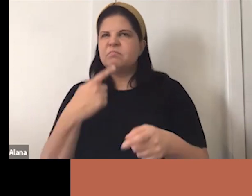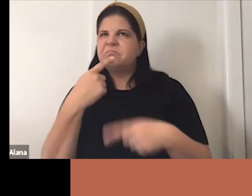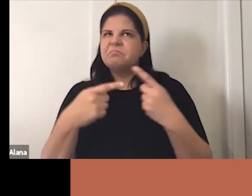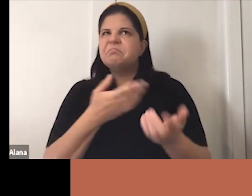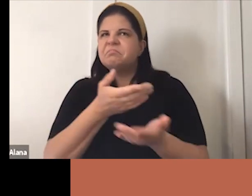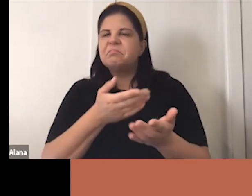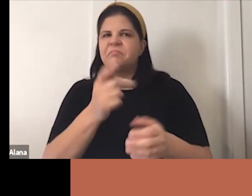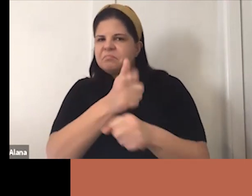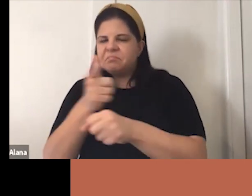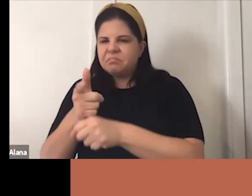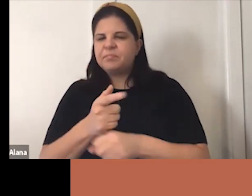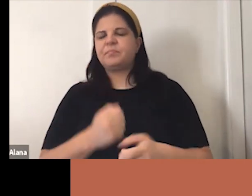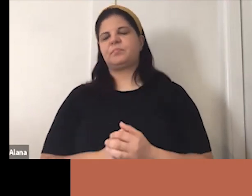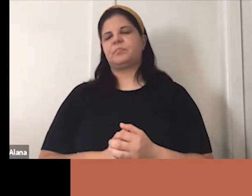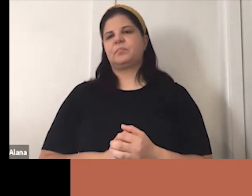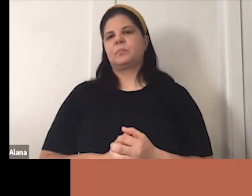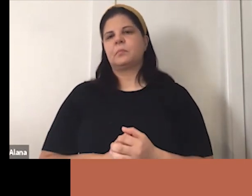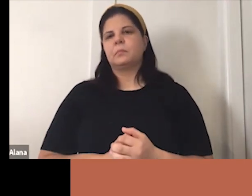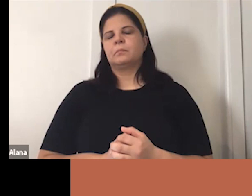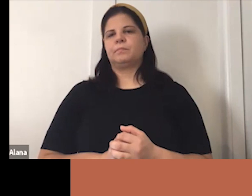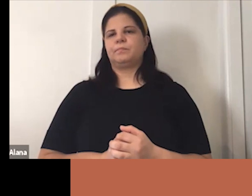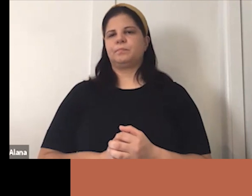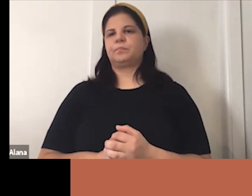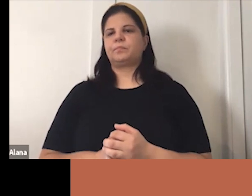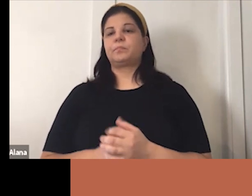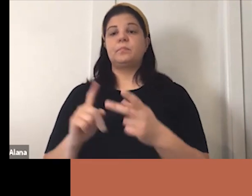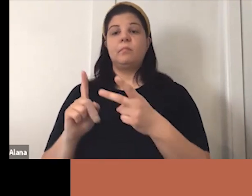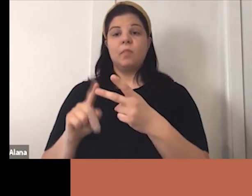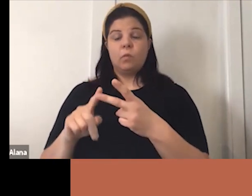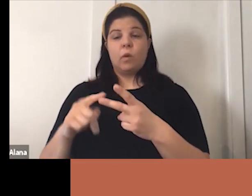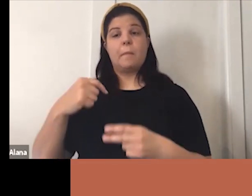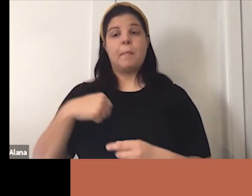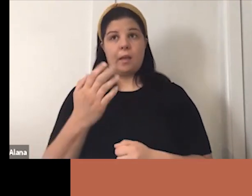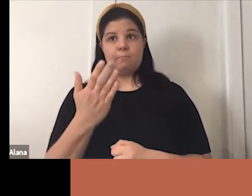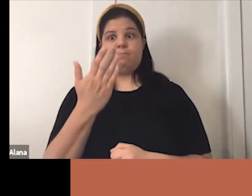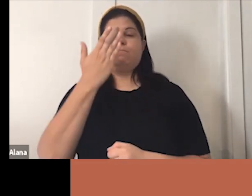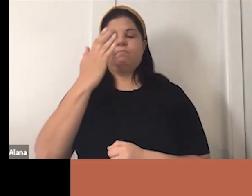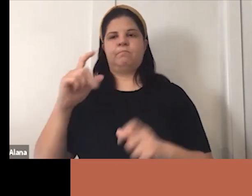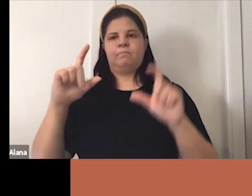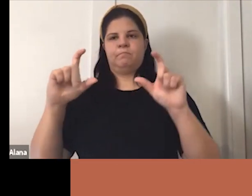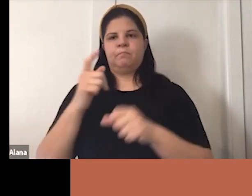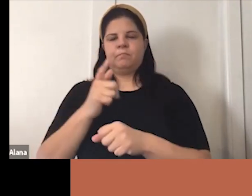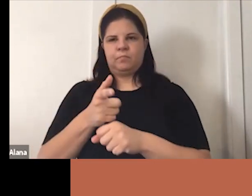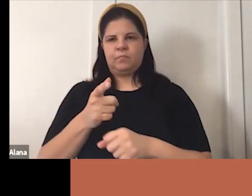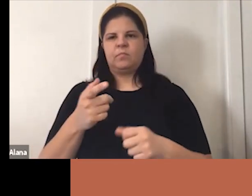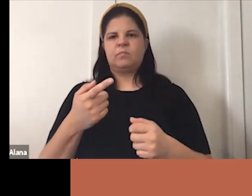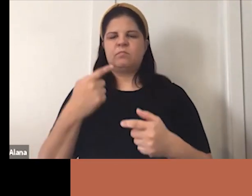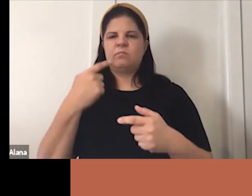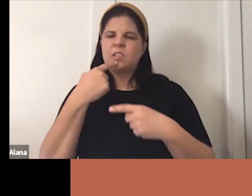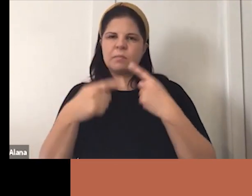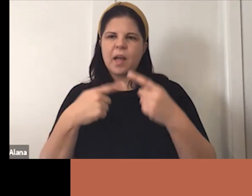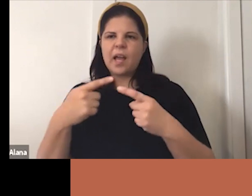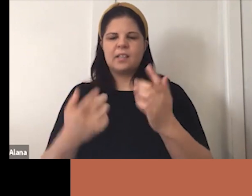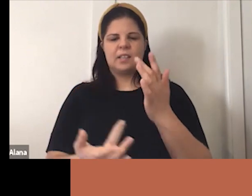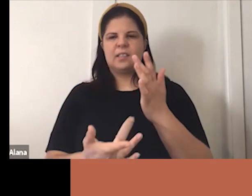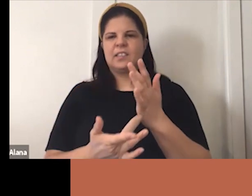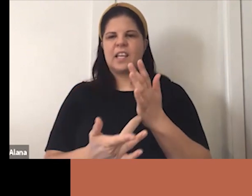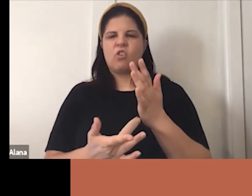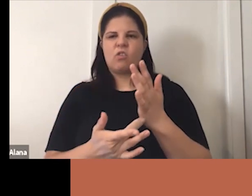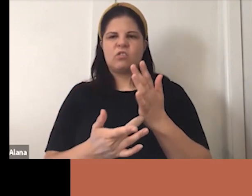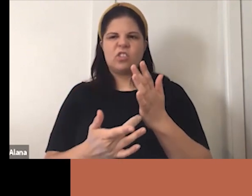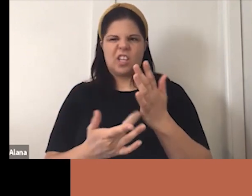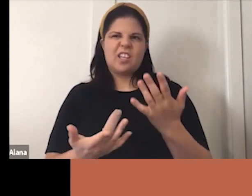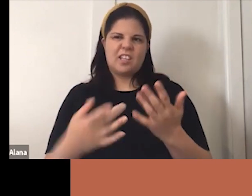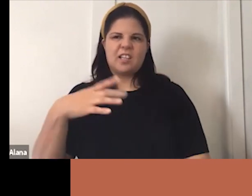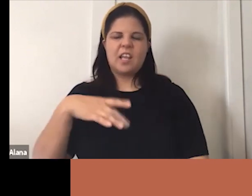The other image there captures some of the technology that was required for actually